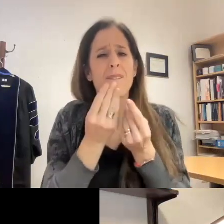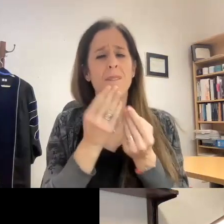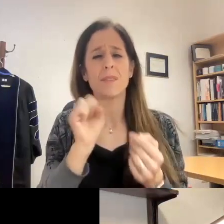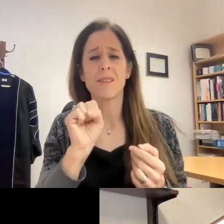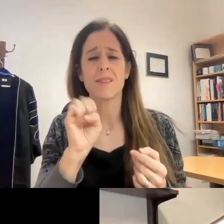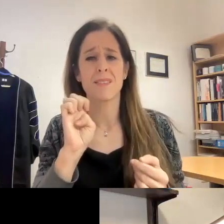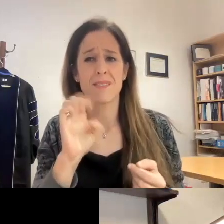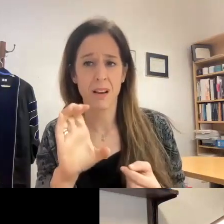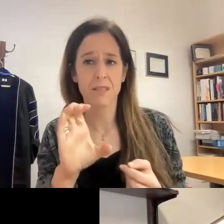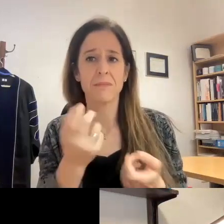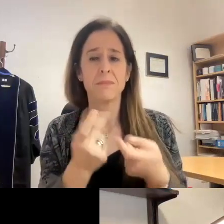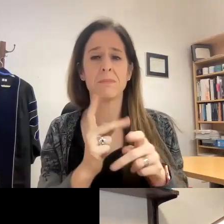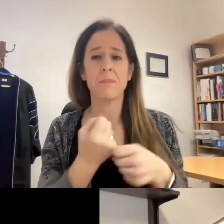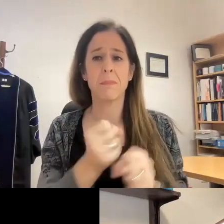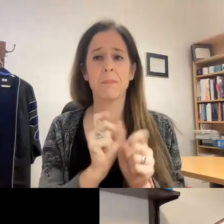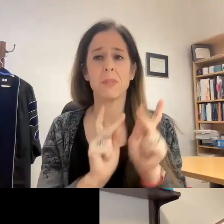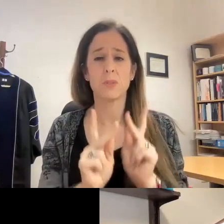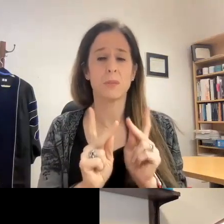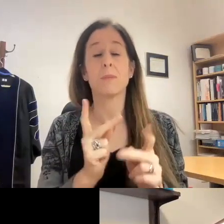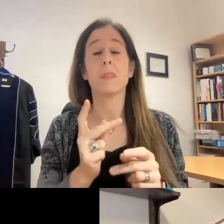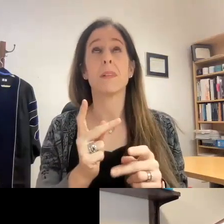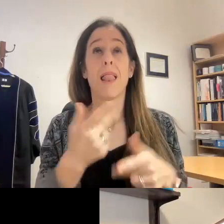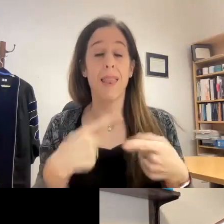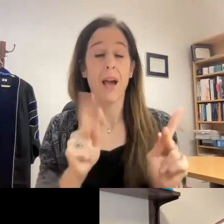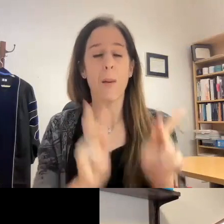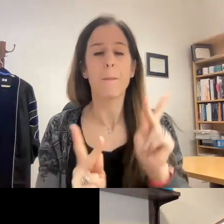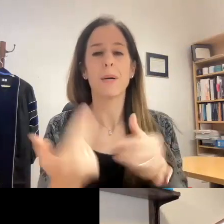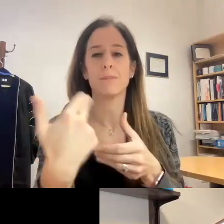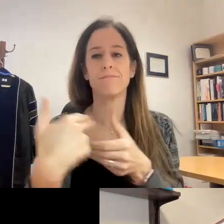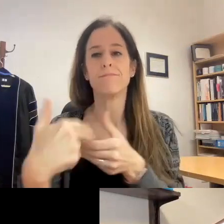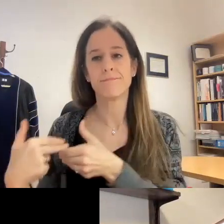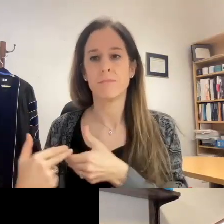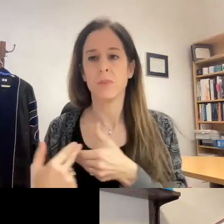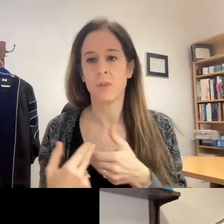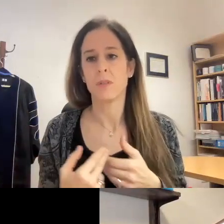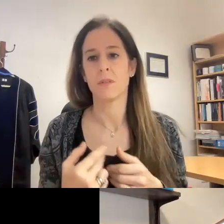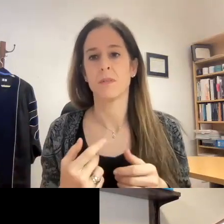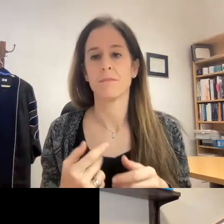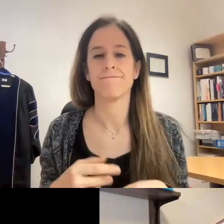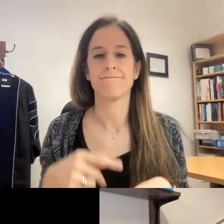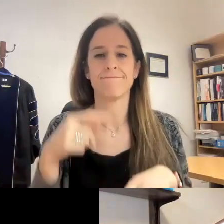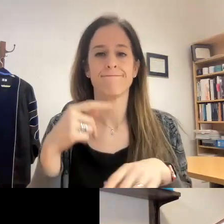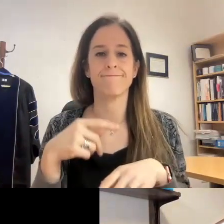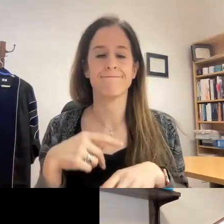» ILARIA BERTELETTI: Just going to wait a few seconds to make sure everybody who was in